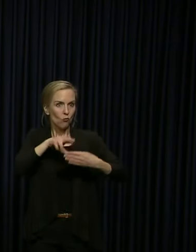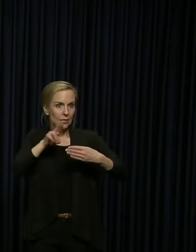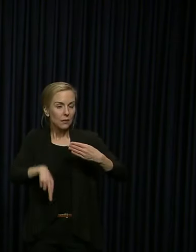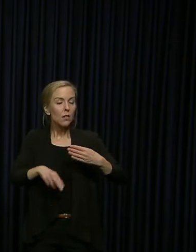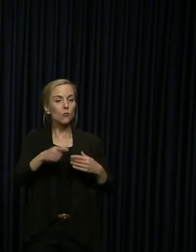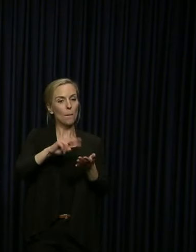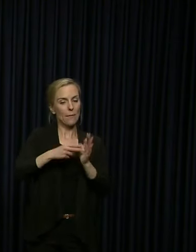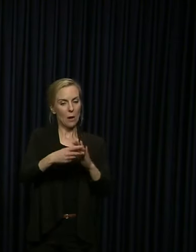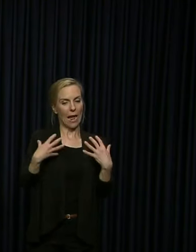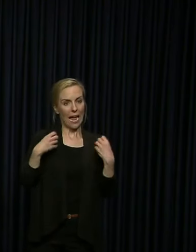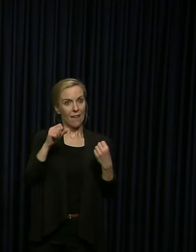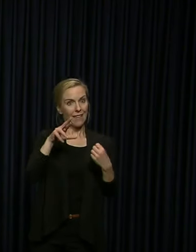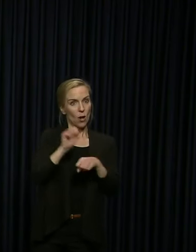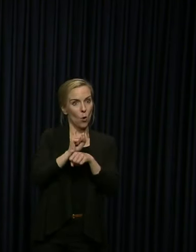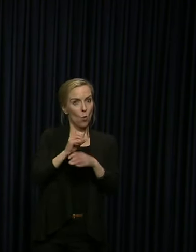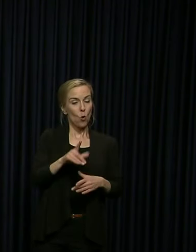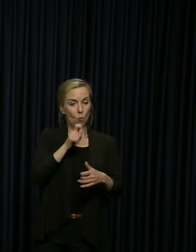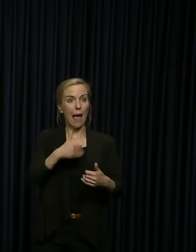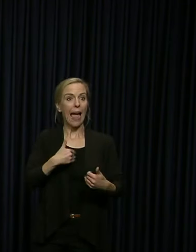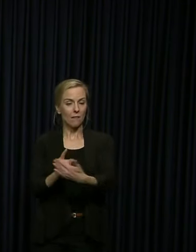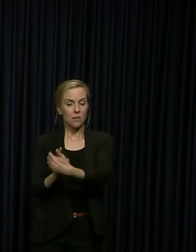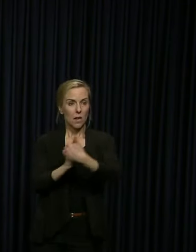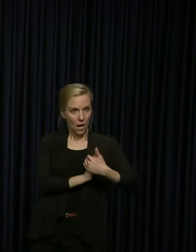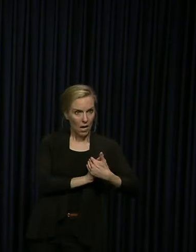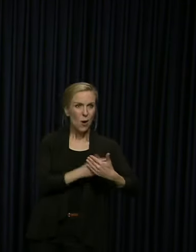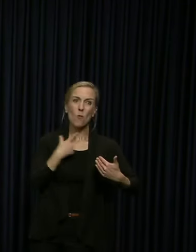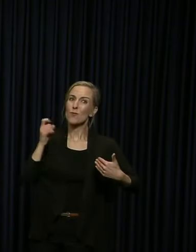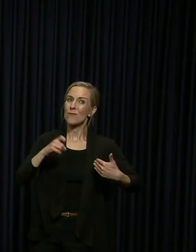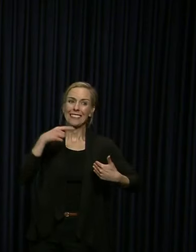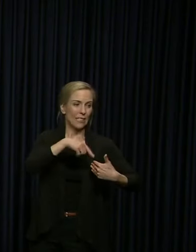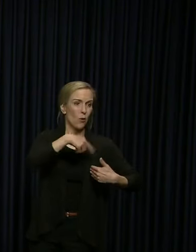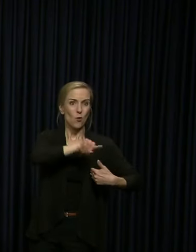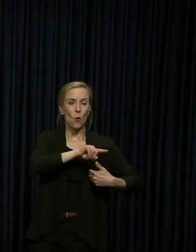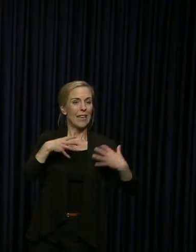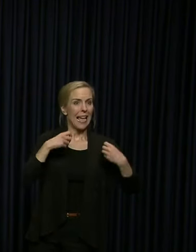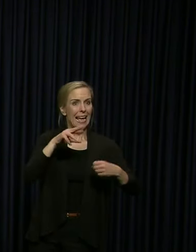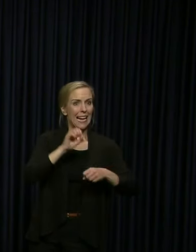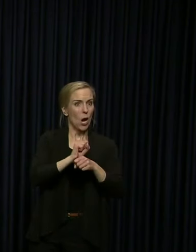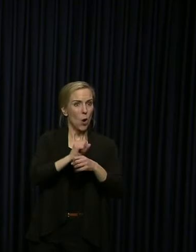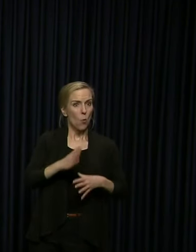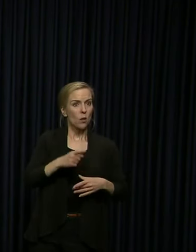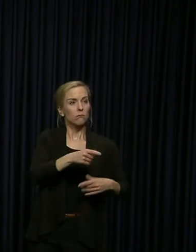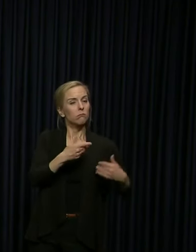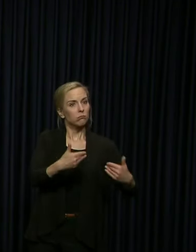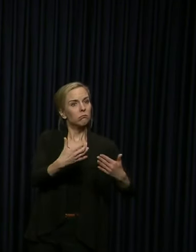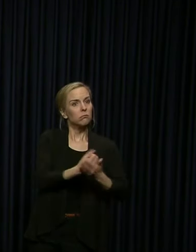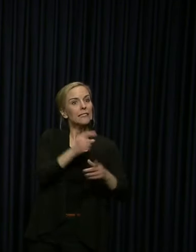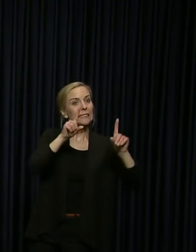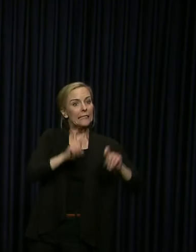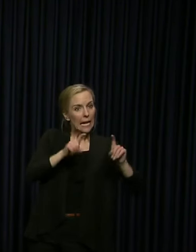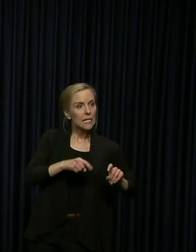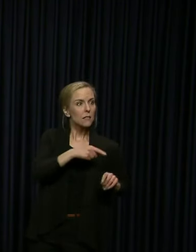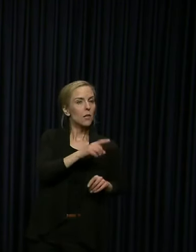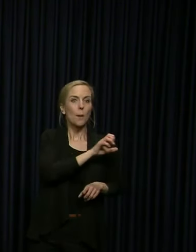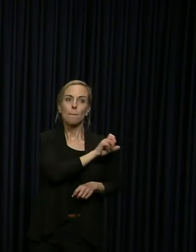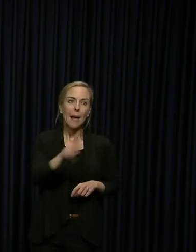DOUBLING EVERY THREE DAYS OR EVEN MORE, AGAIN, THAT IS PRETTY